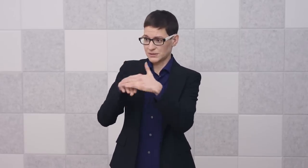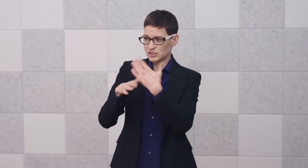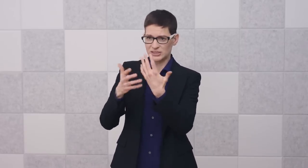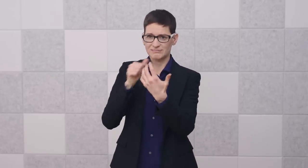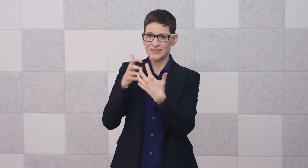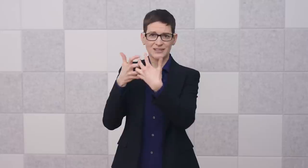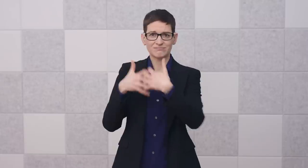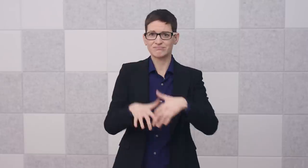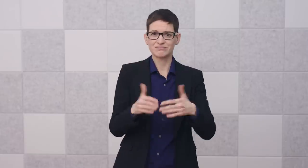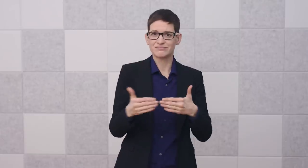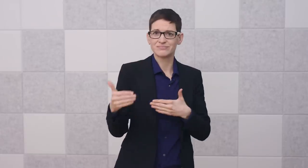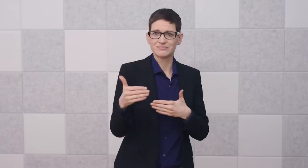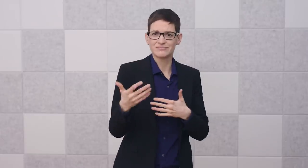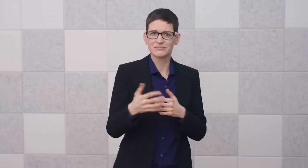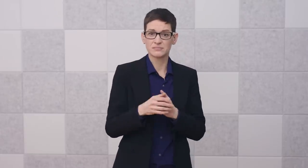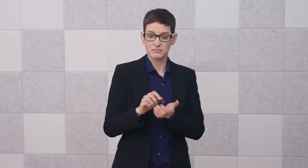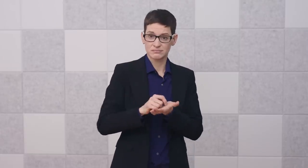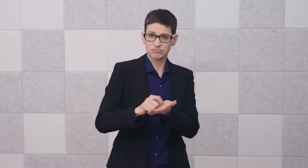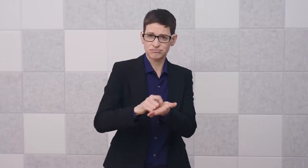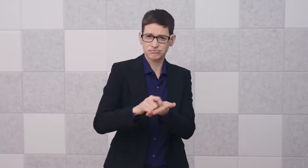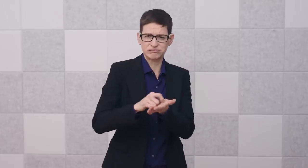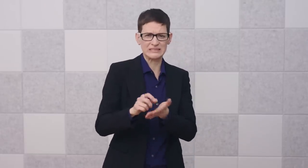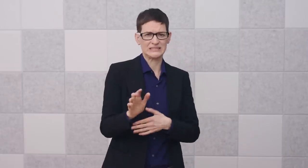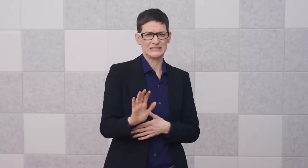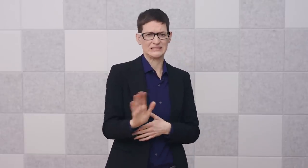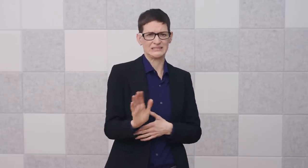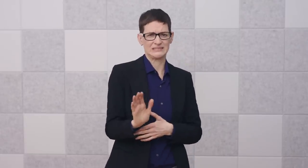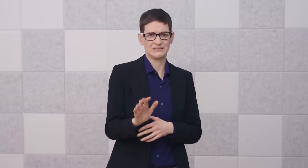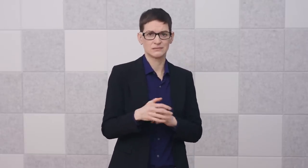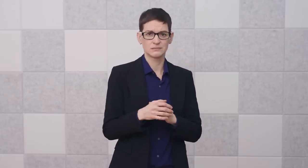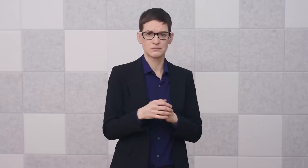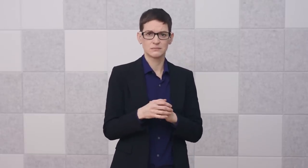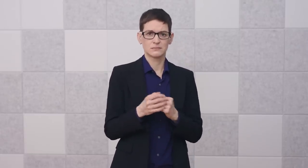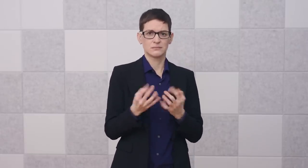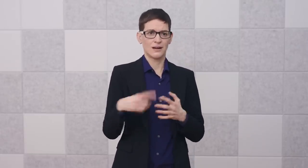in advance, writing back and forth may not be the best strategy.